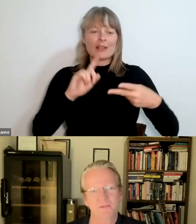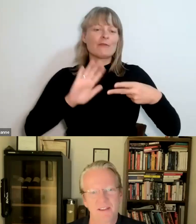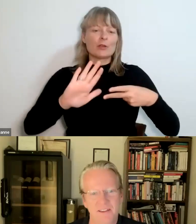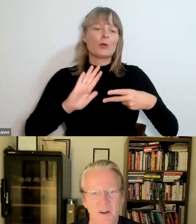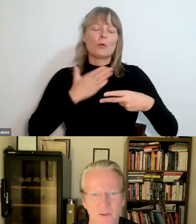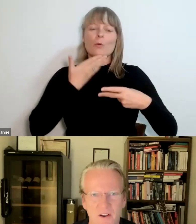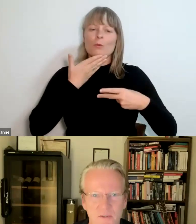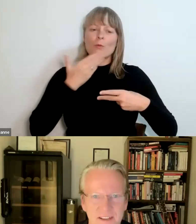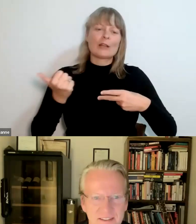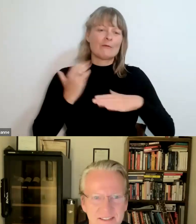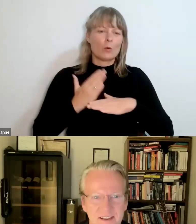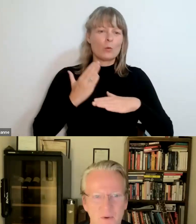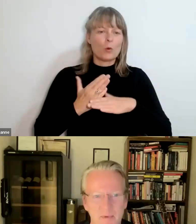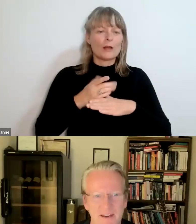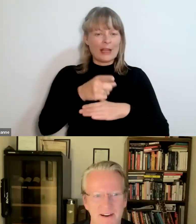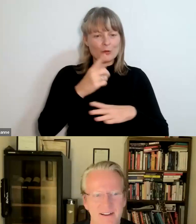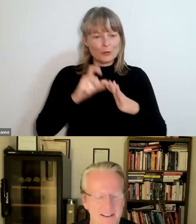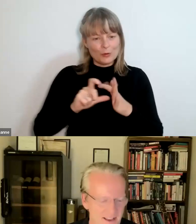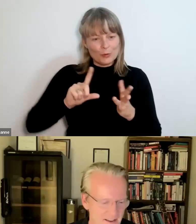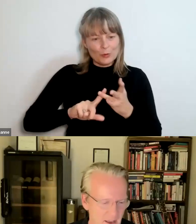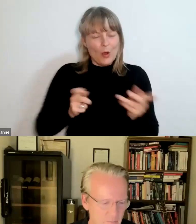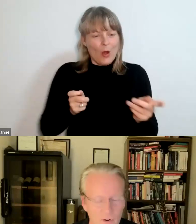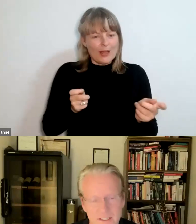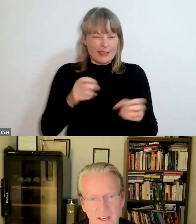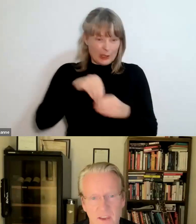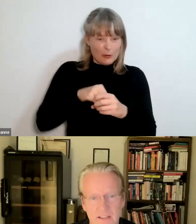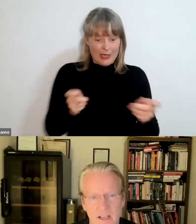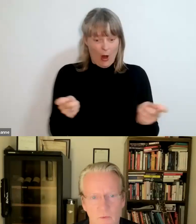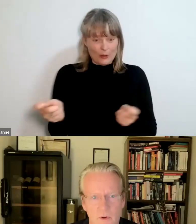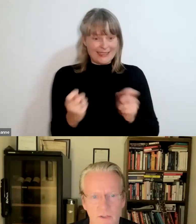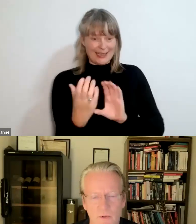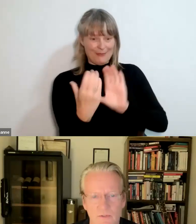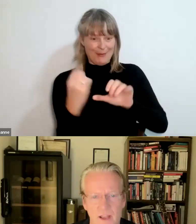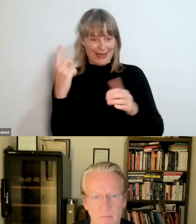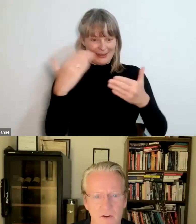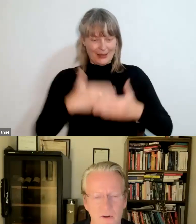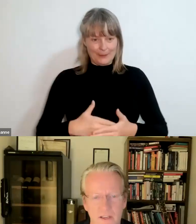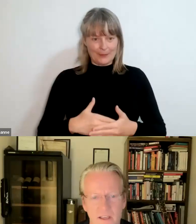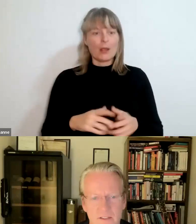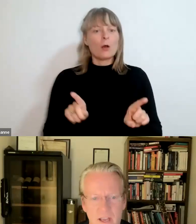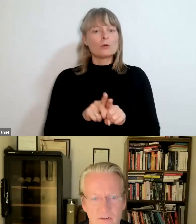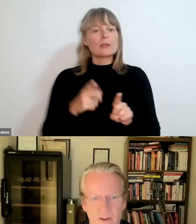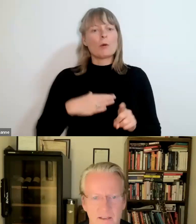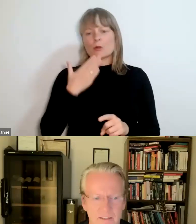like to start? >> You can go first, Pasi, and I will follow you. >> First of all,